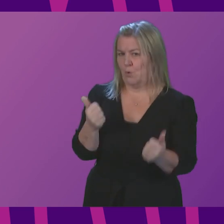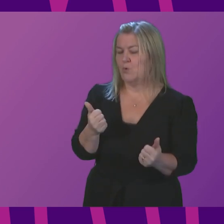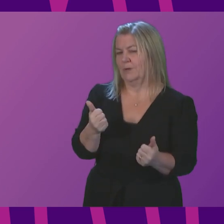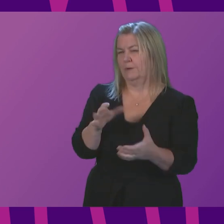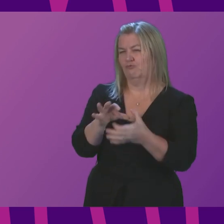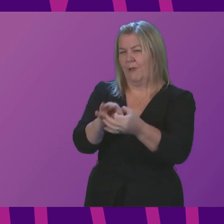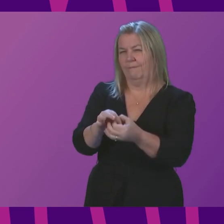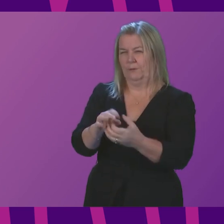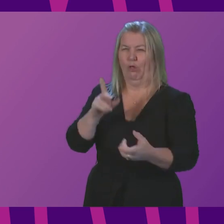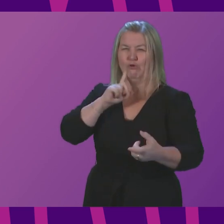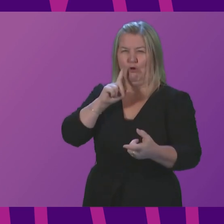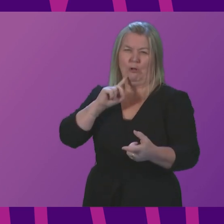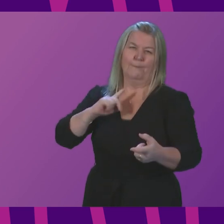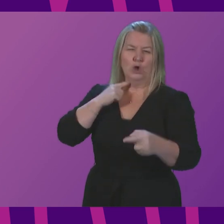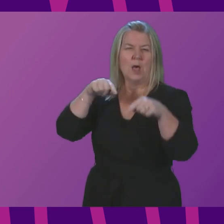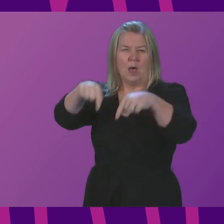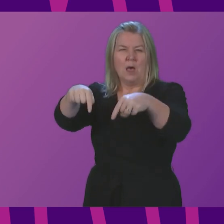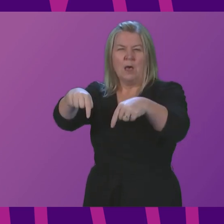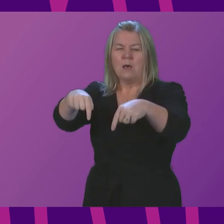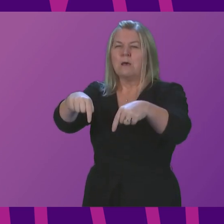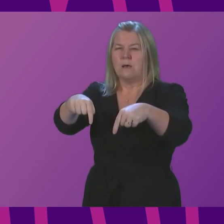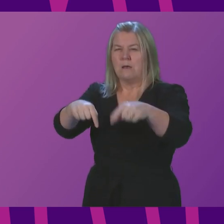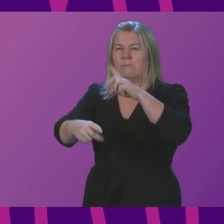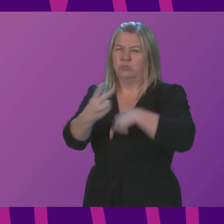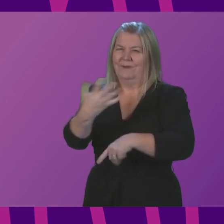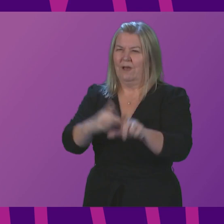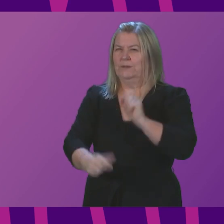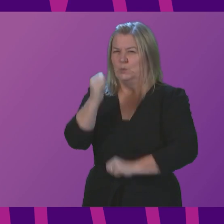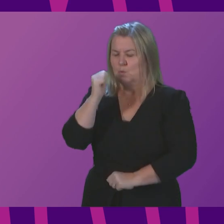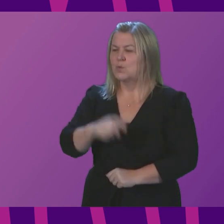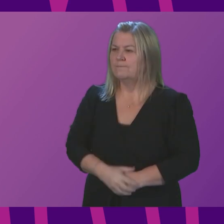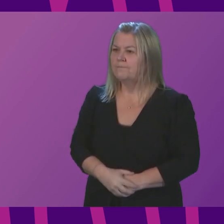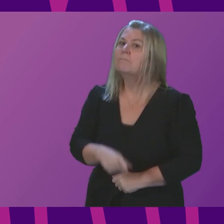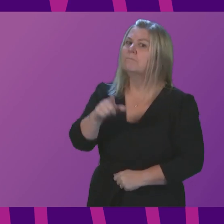members, I cannot comment on the substance of that matter, but it is an important indication